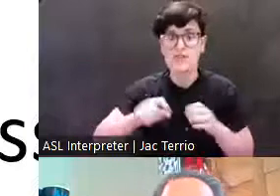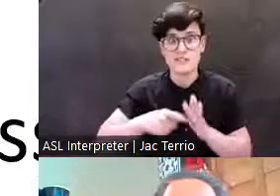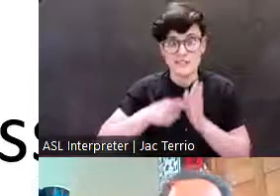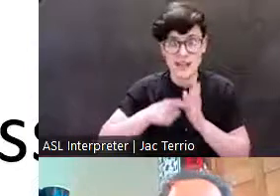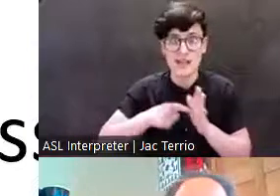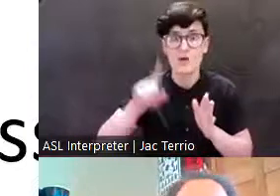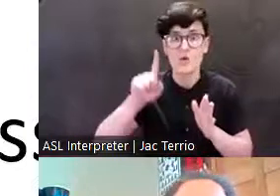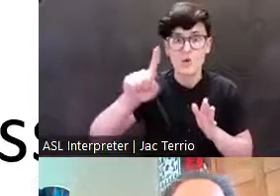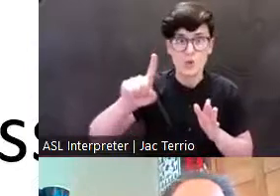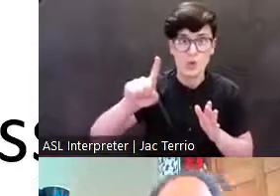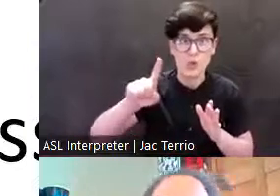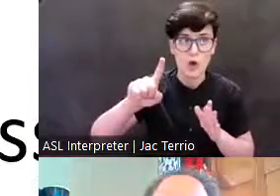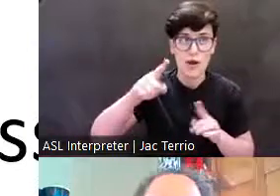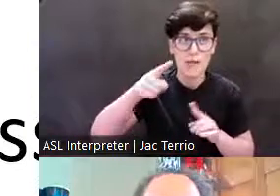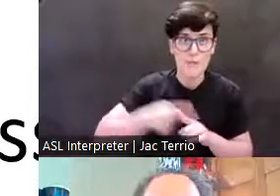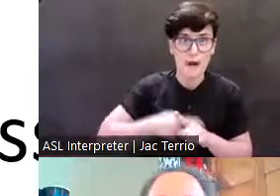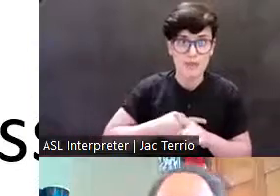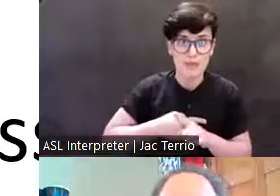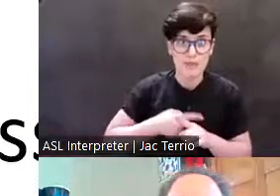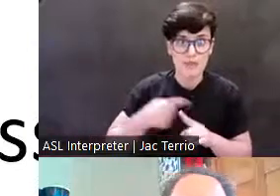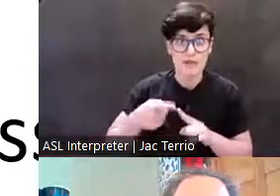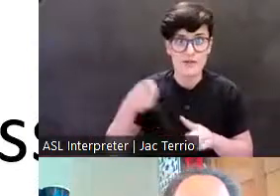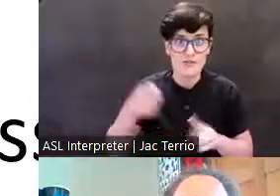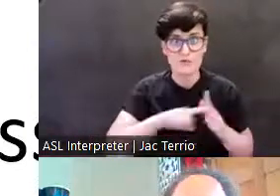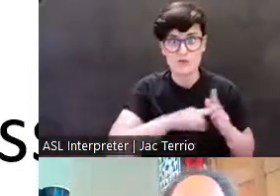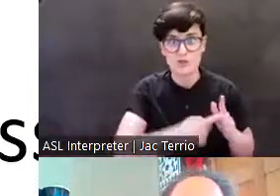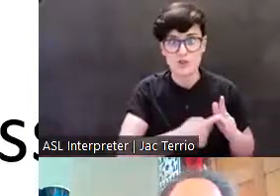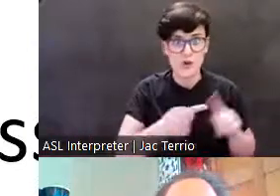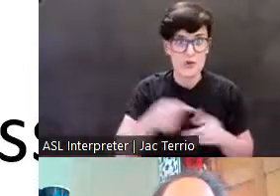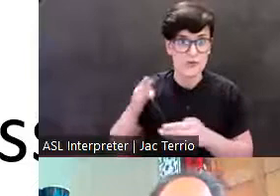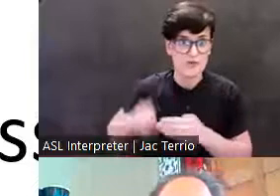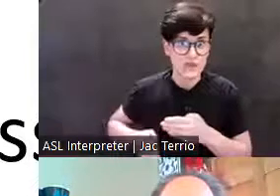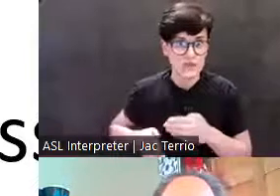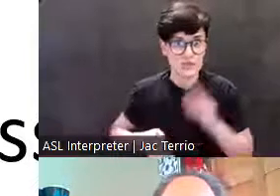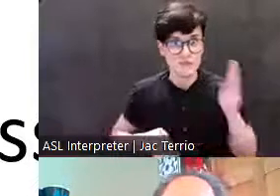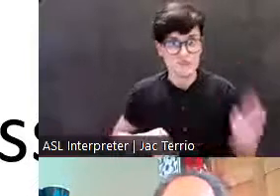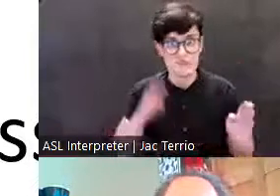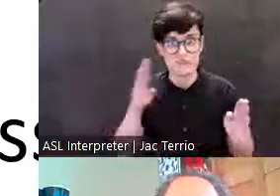That if everyone most everything along as quickly as it possibly can go and that person